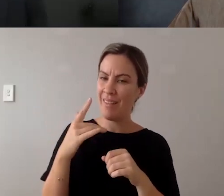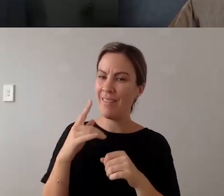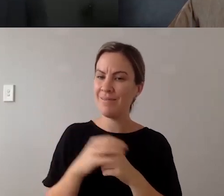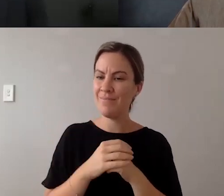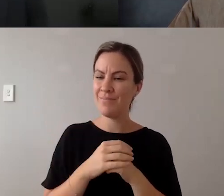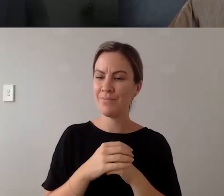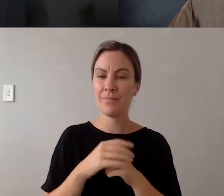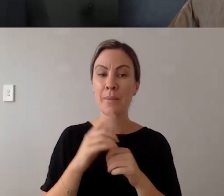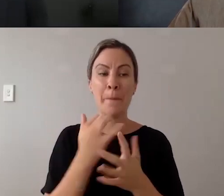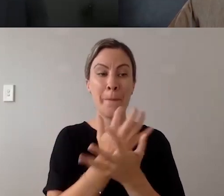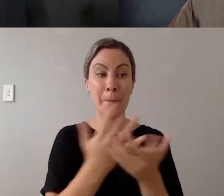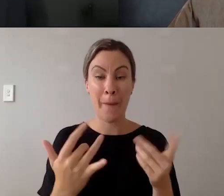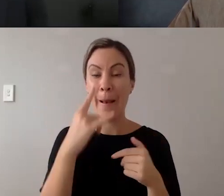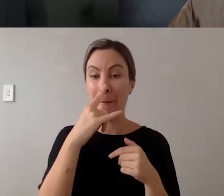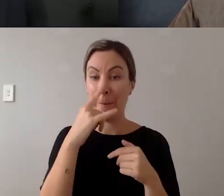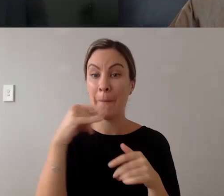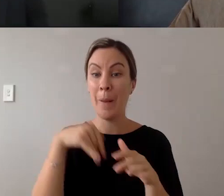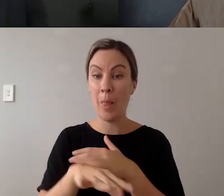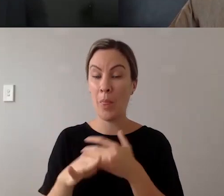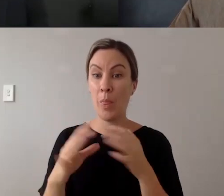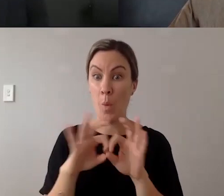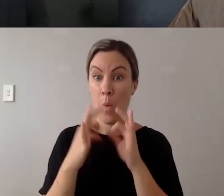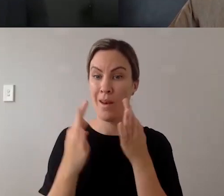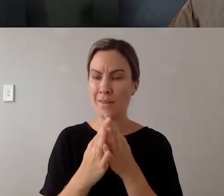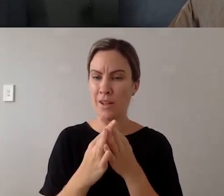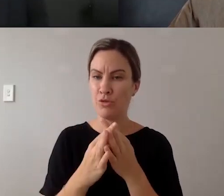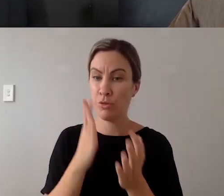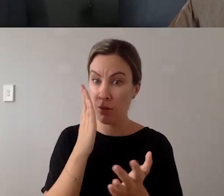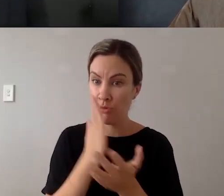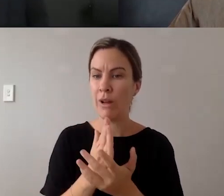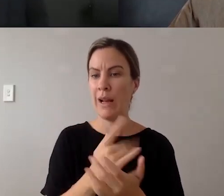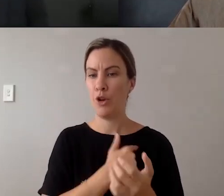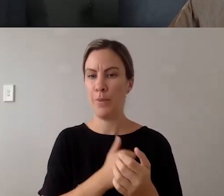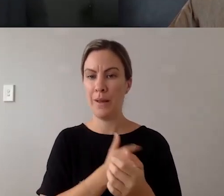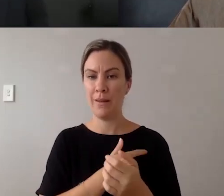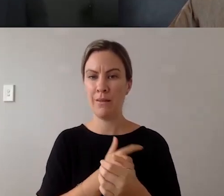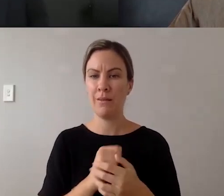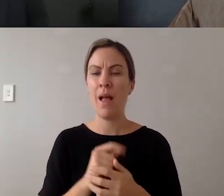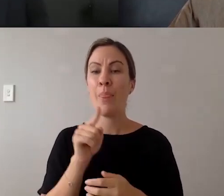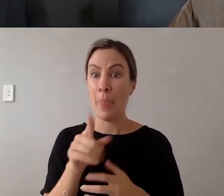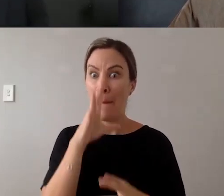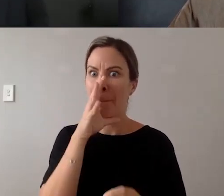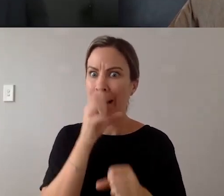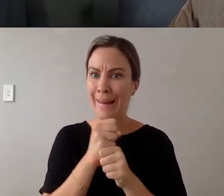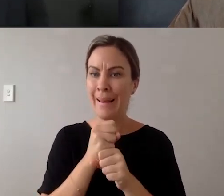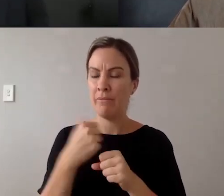who are really committed. And they believe in what you're trying to achieve. And they know that there's a challenge there, but they believe